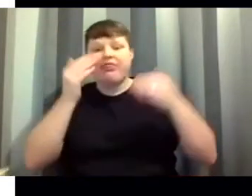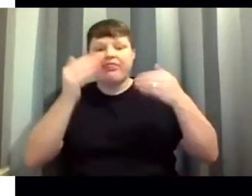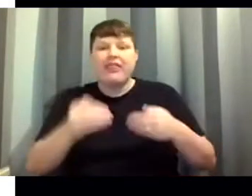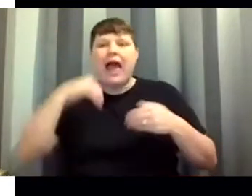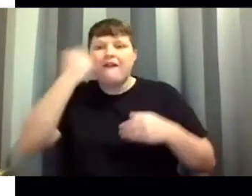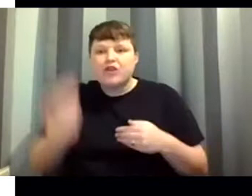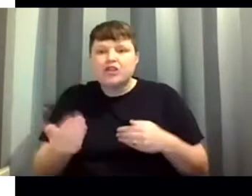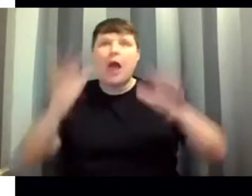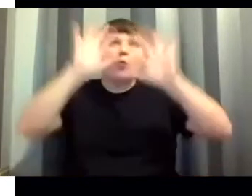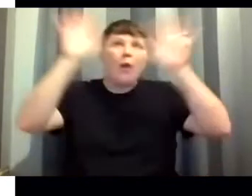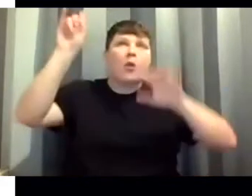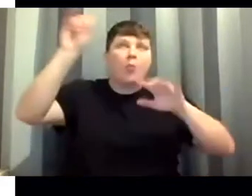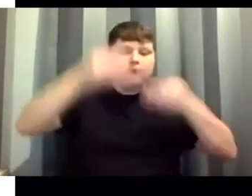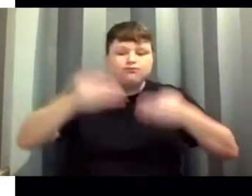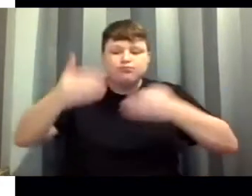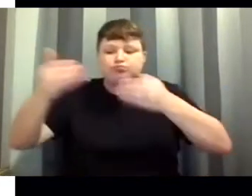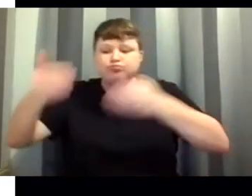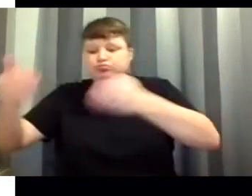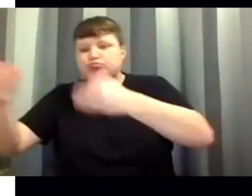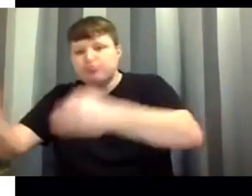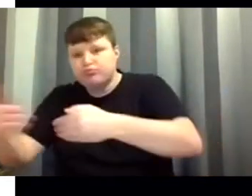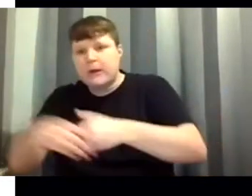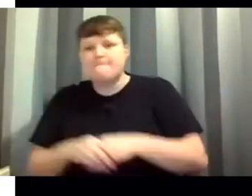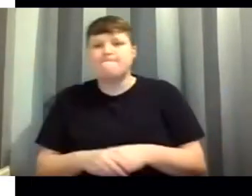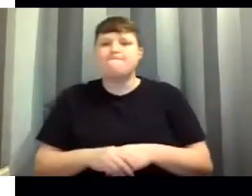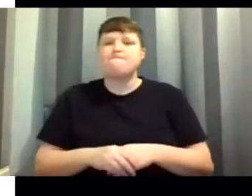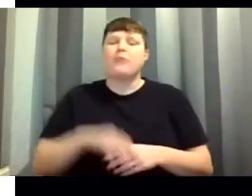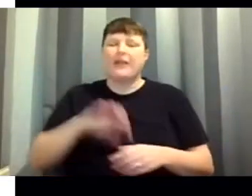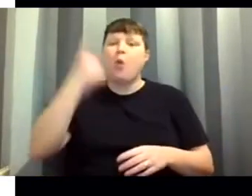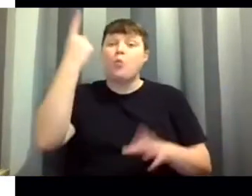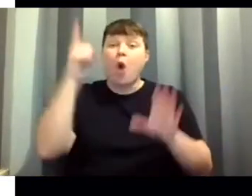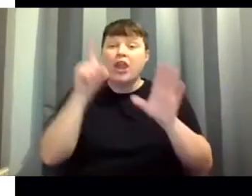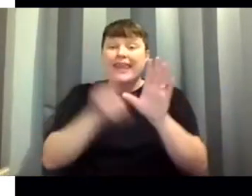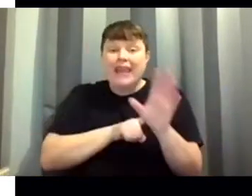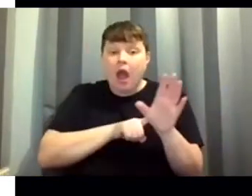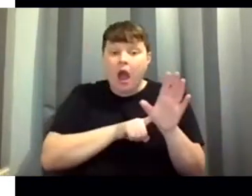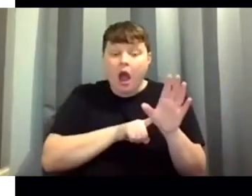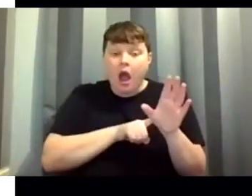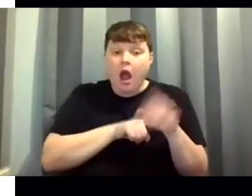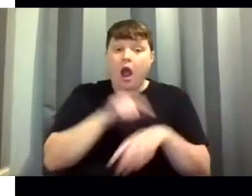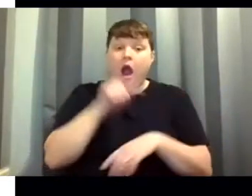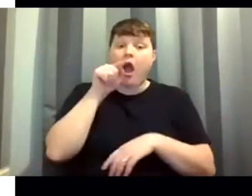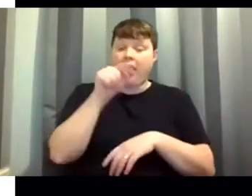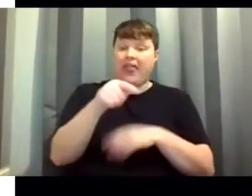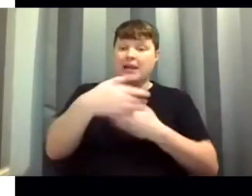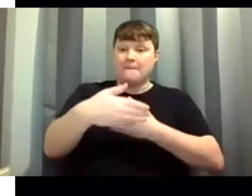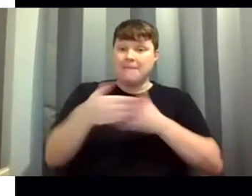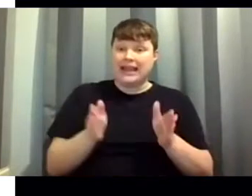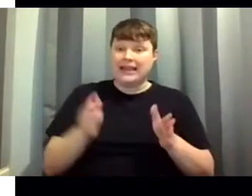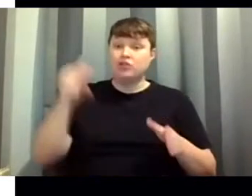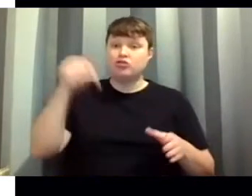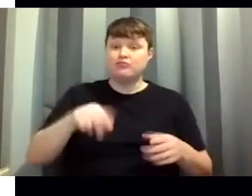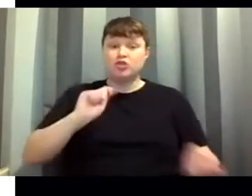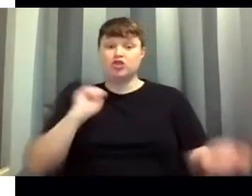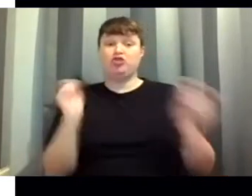just to check. Within a year, that package of change (GA 7.2.1, as it was called)